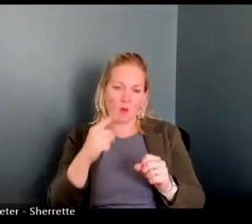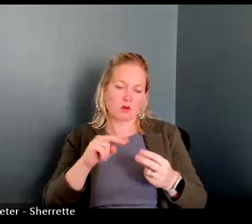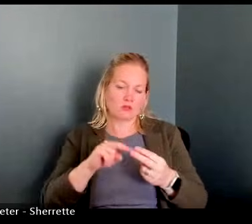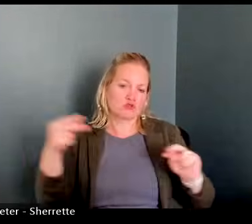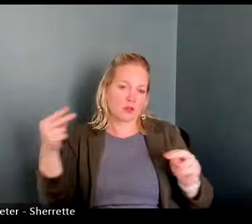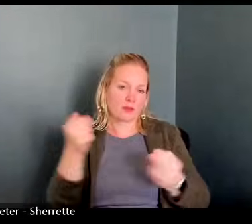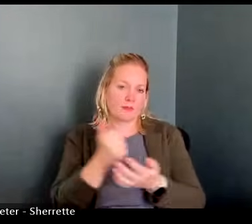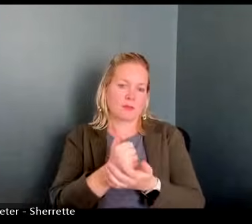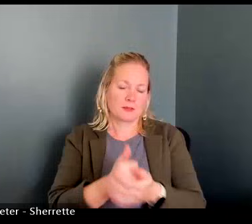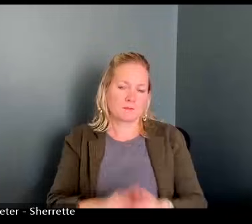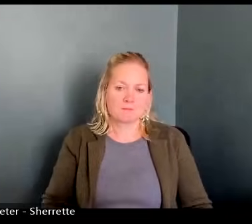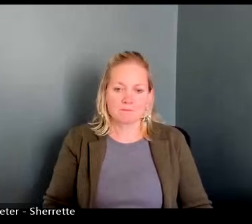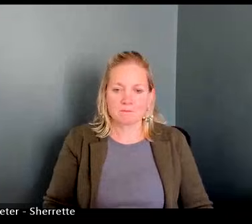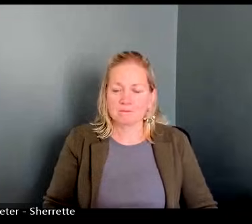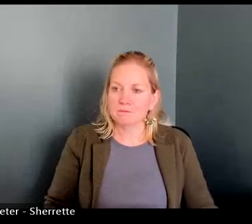Jonathan Green: